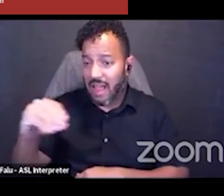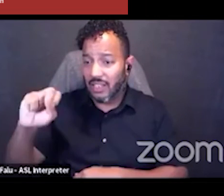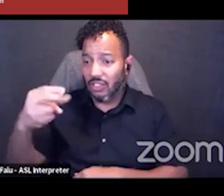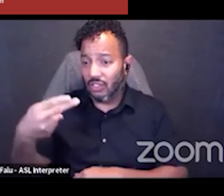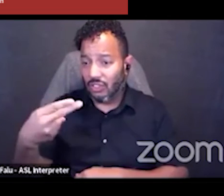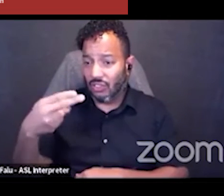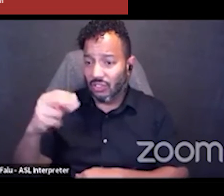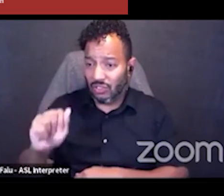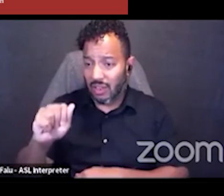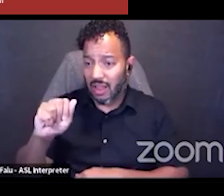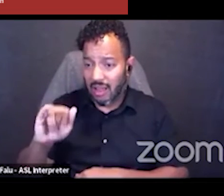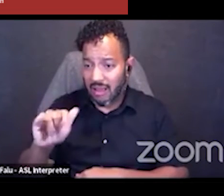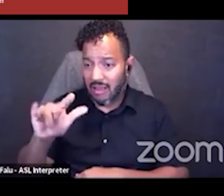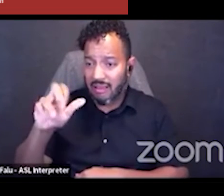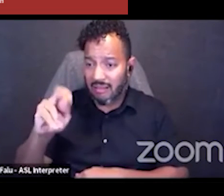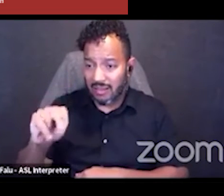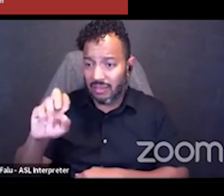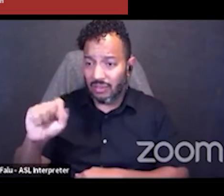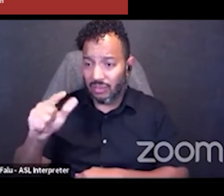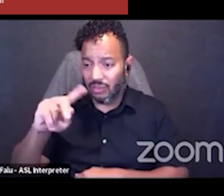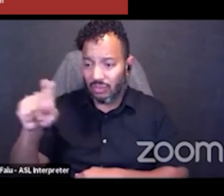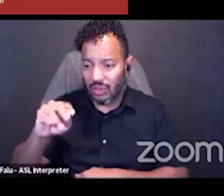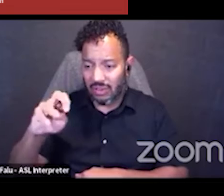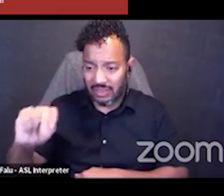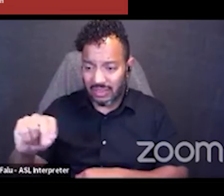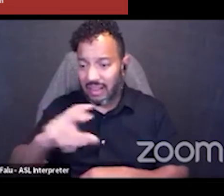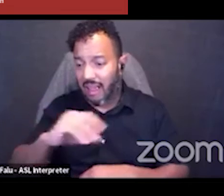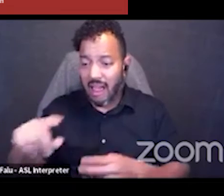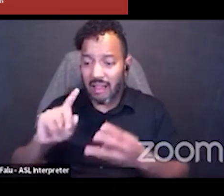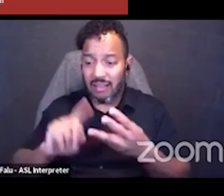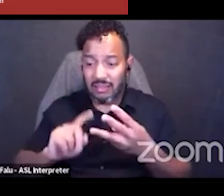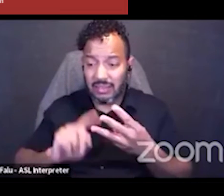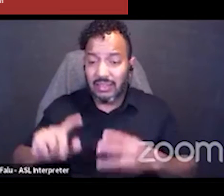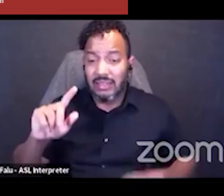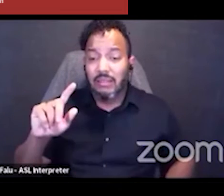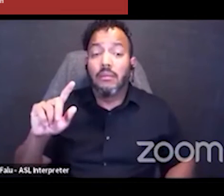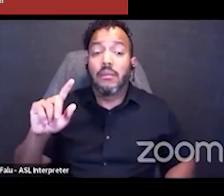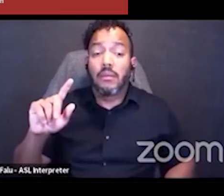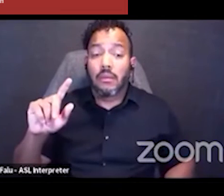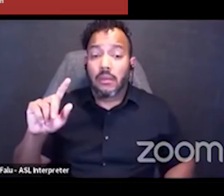Strategies. And Tyree Brown an artist and disability rights advocate.